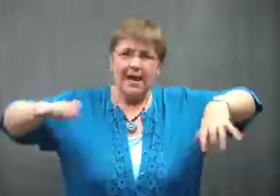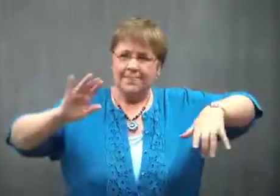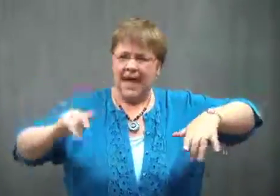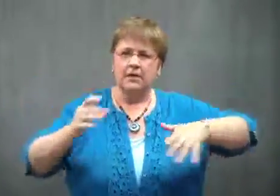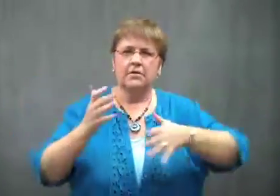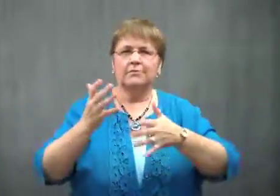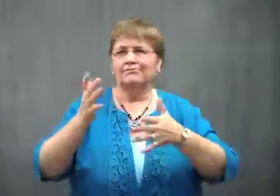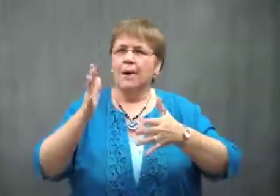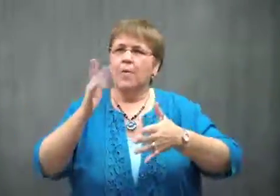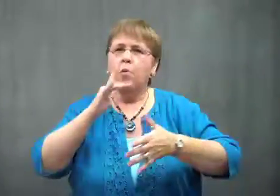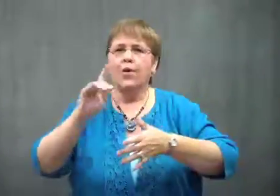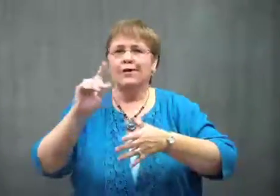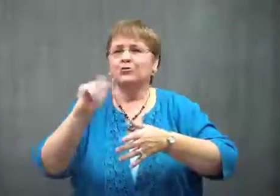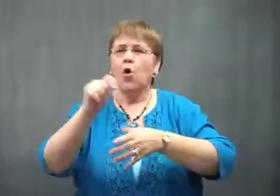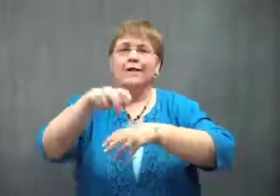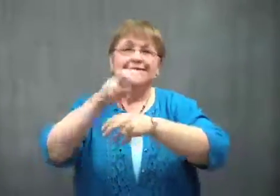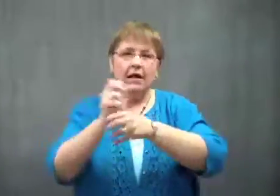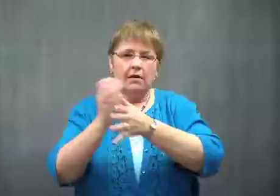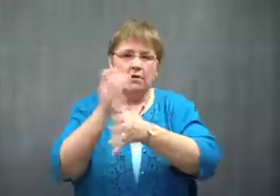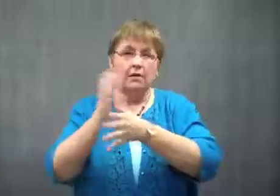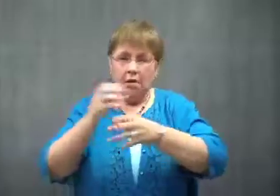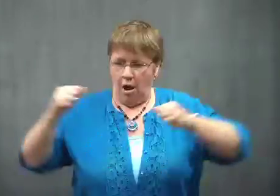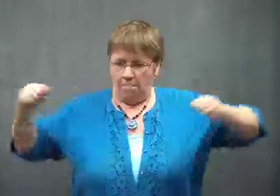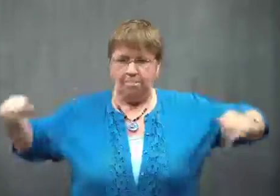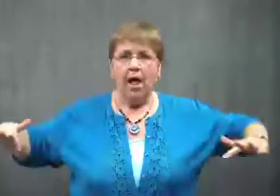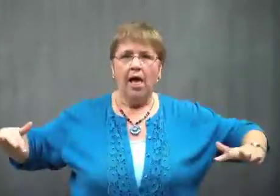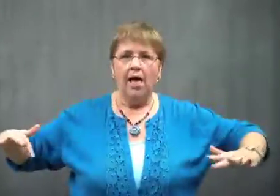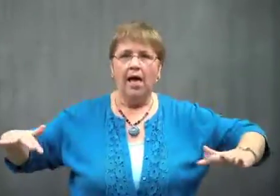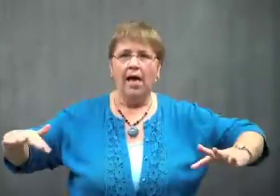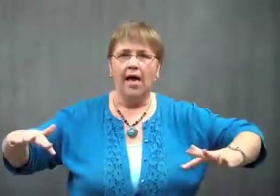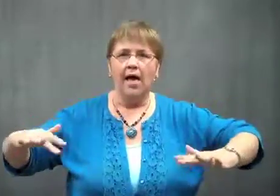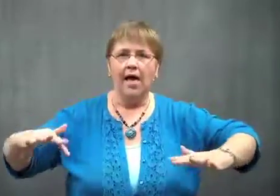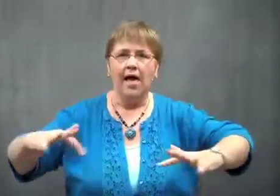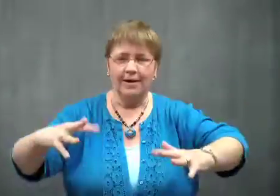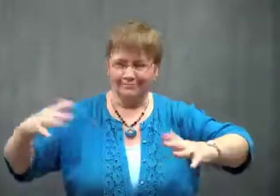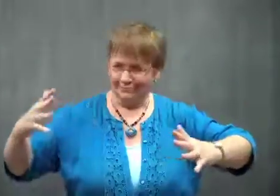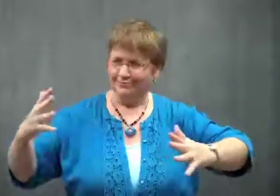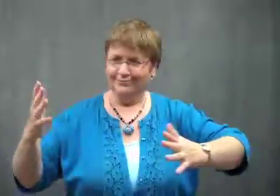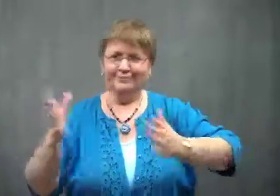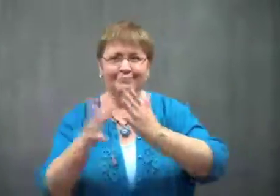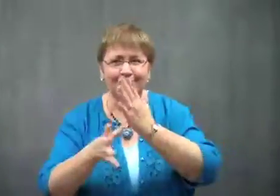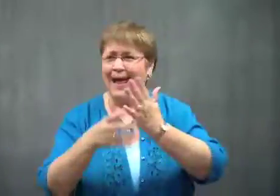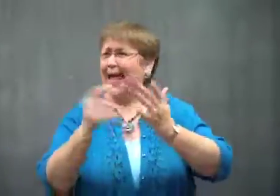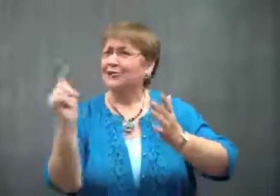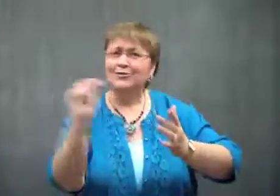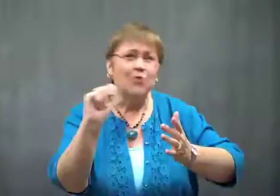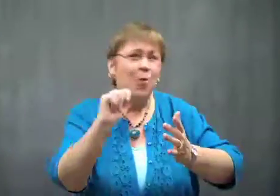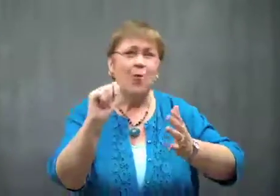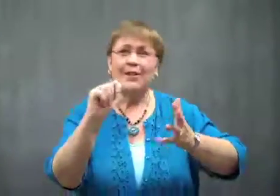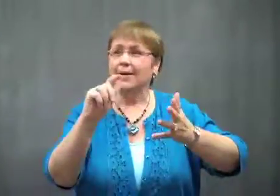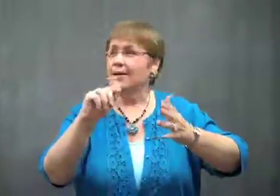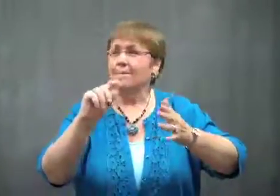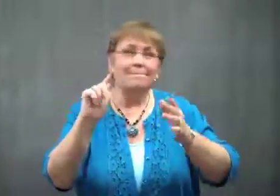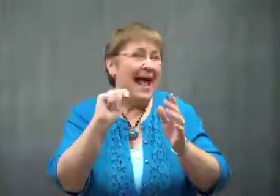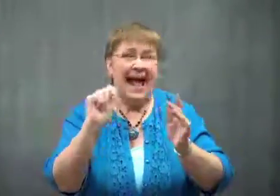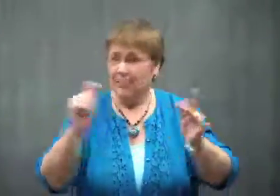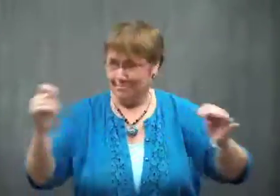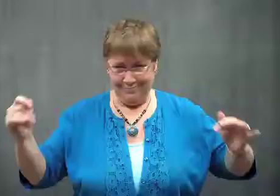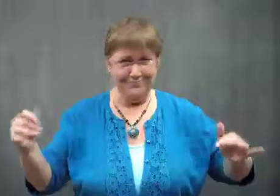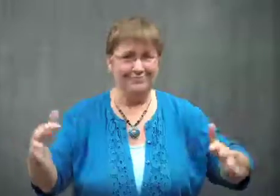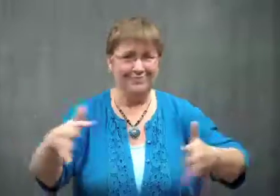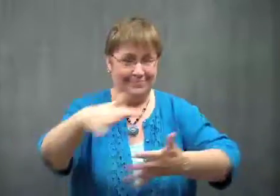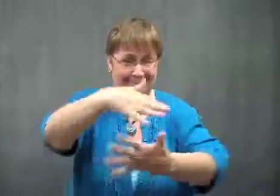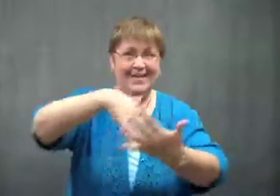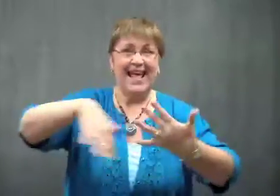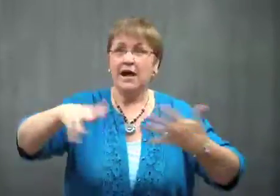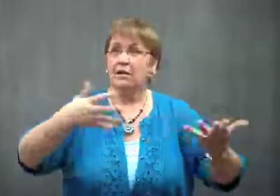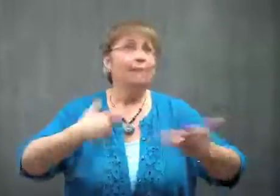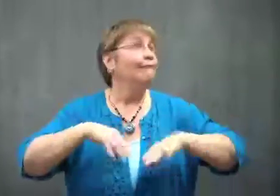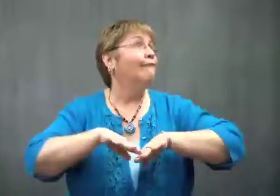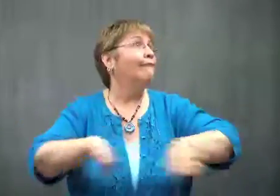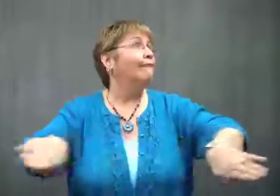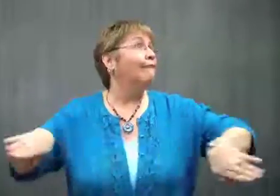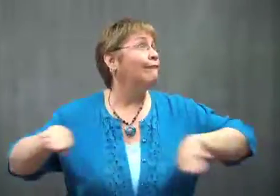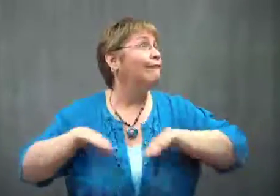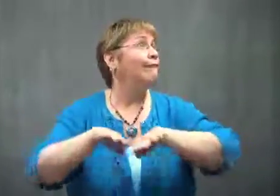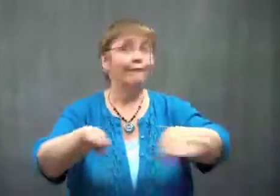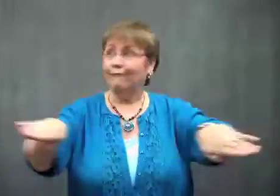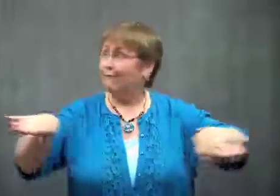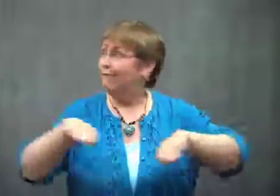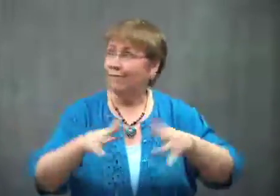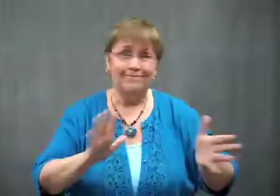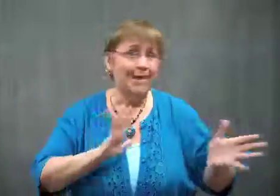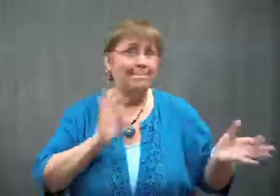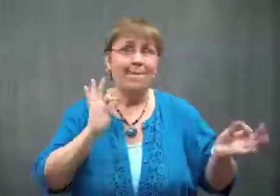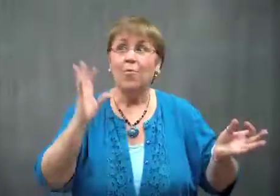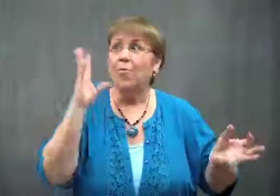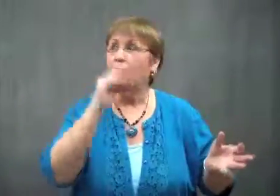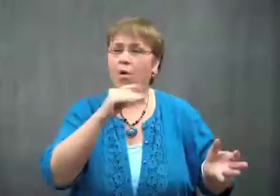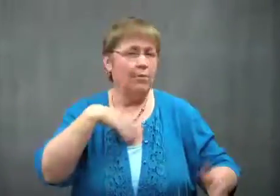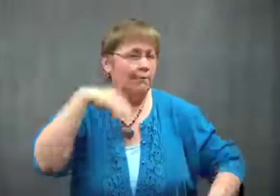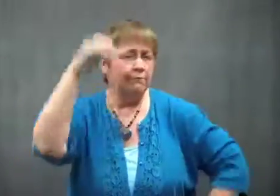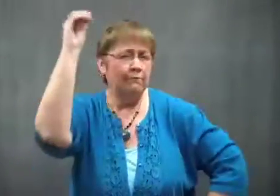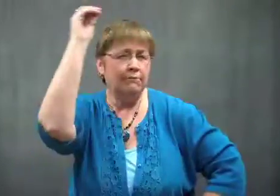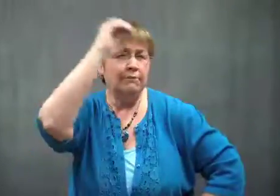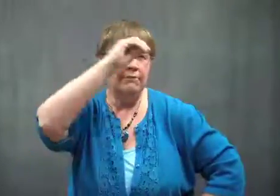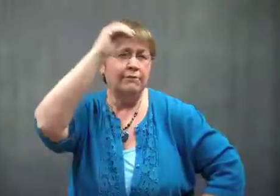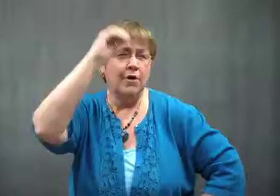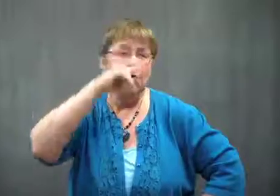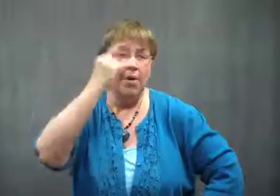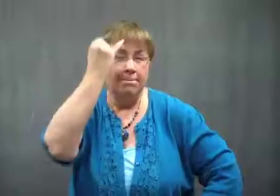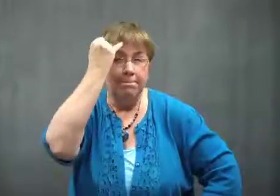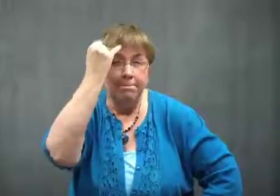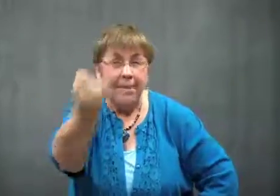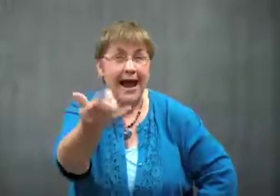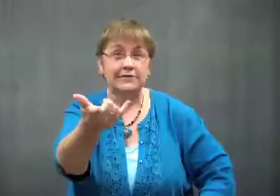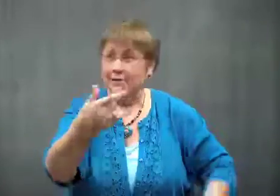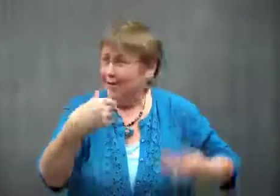The sewage from all those houses back then drained into the lake.